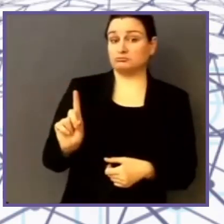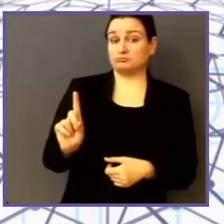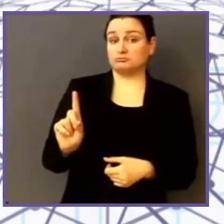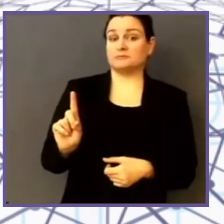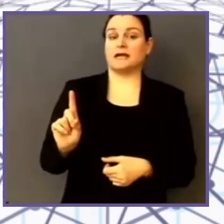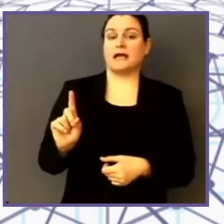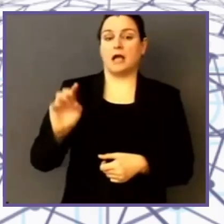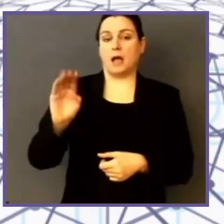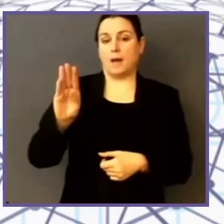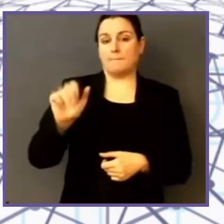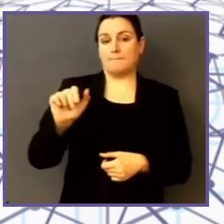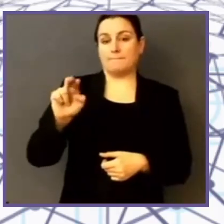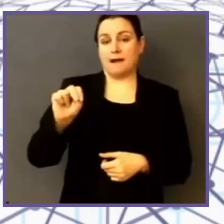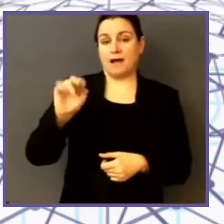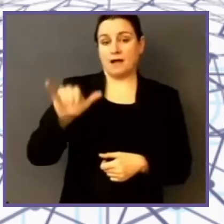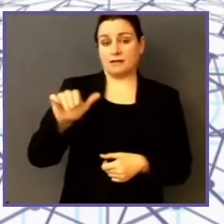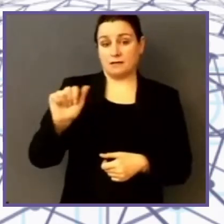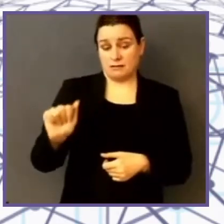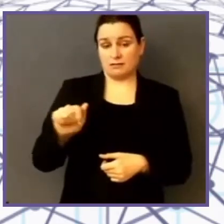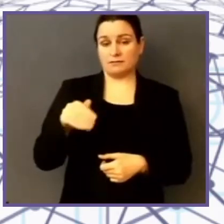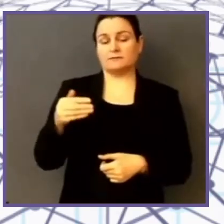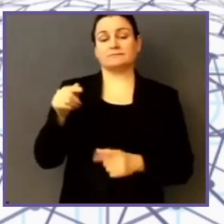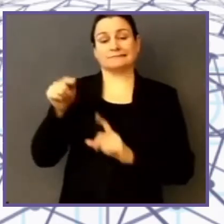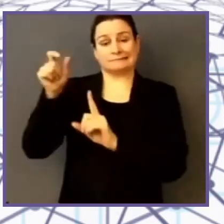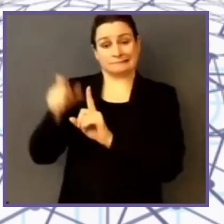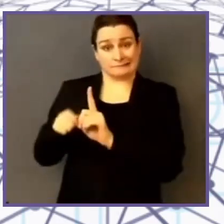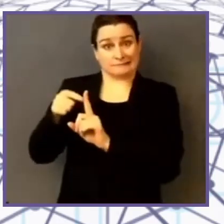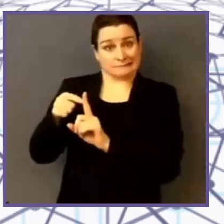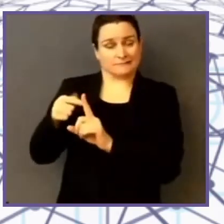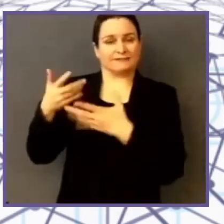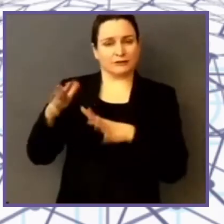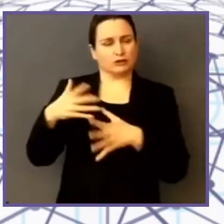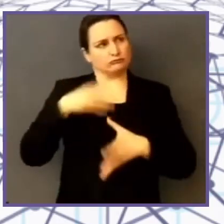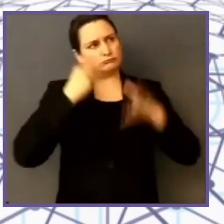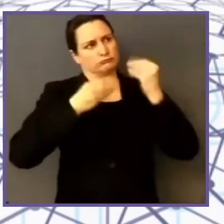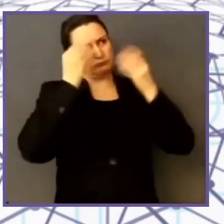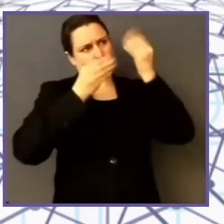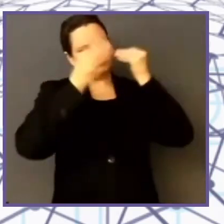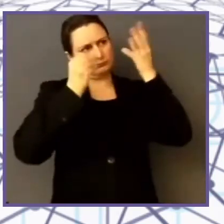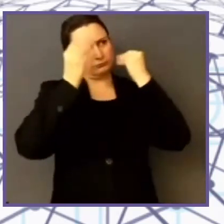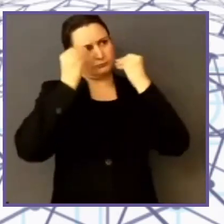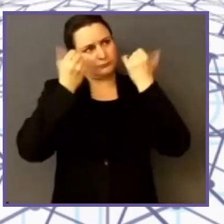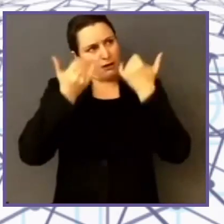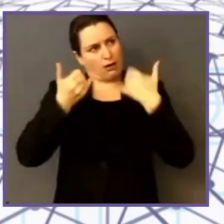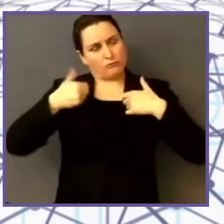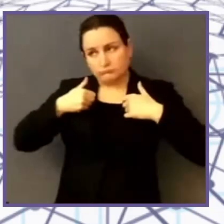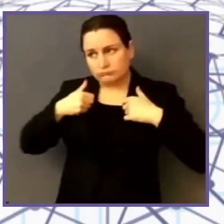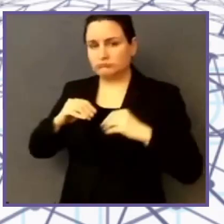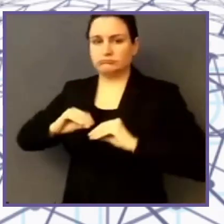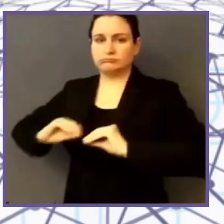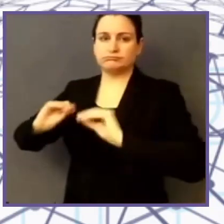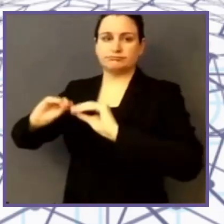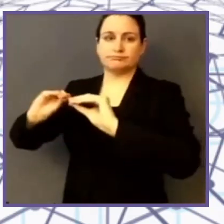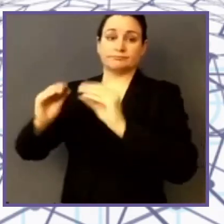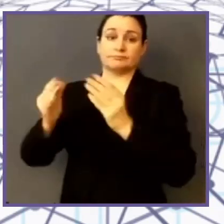give a brief introduction and then we'll pass it on to the tech team to play a pre recorded message from Vanya. Vanya.